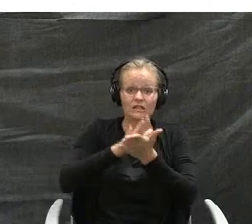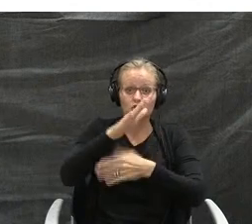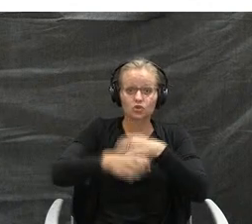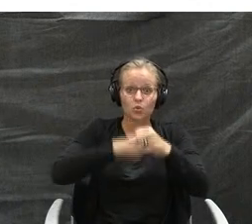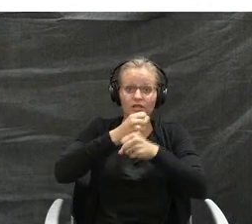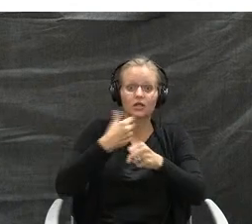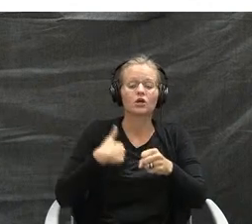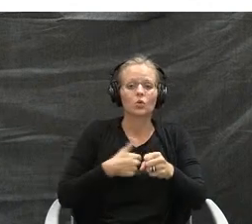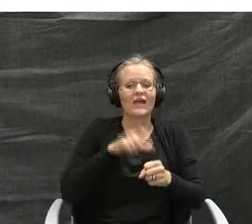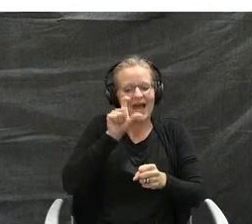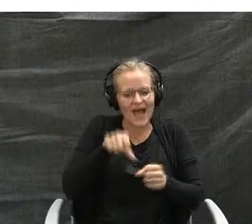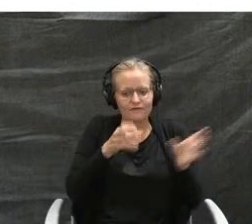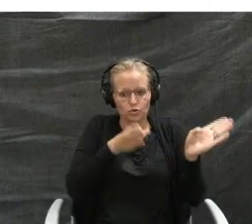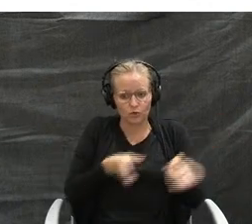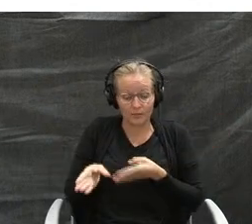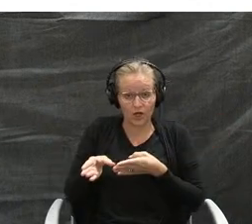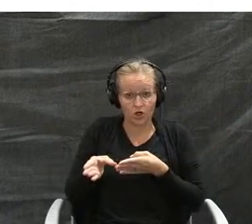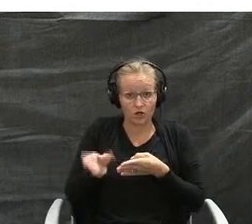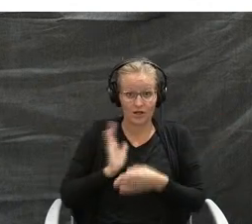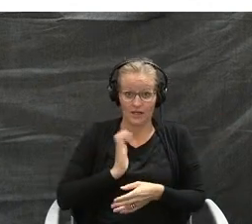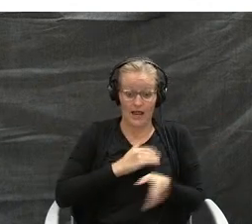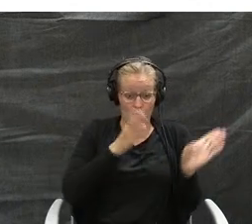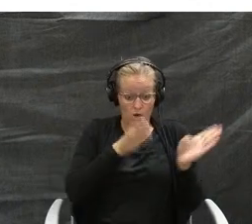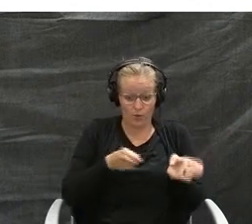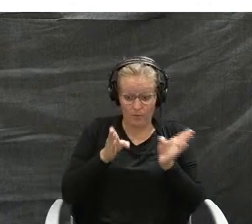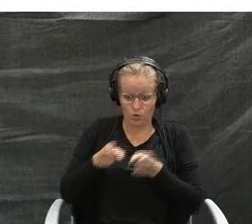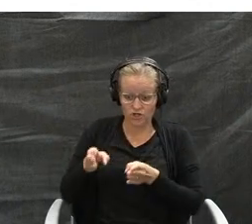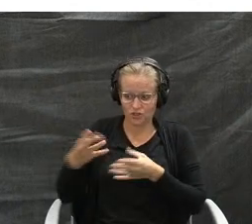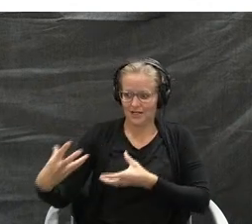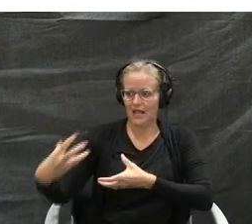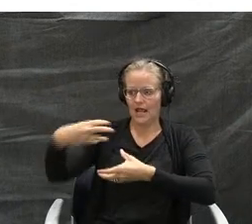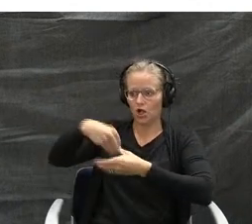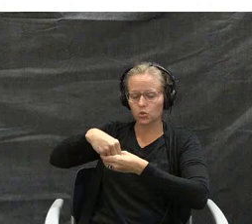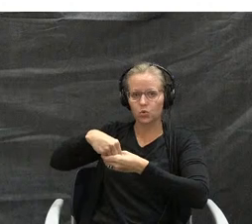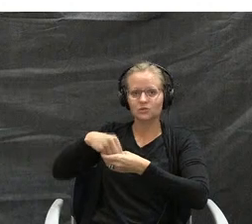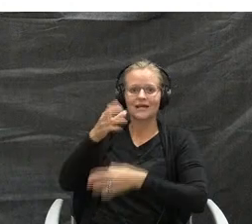include parent training on the use of Technology. Uh, the